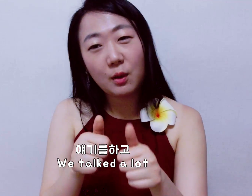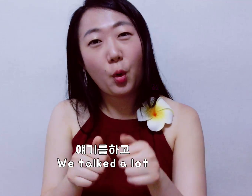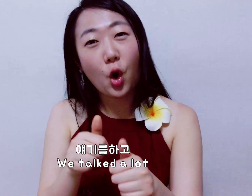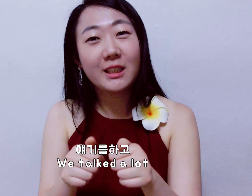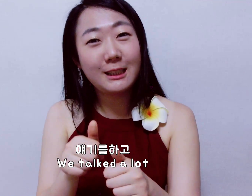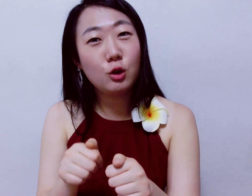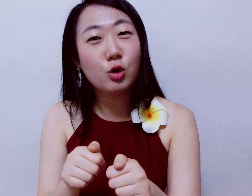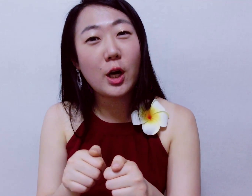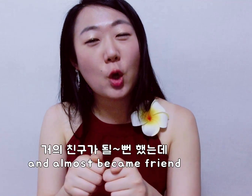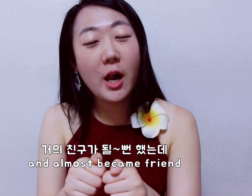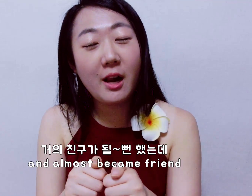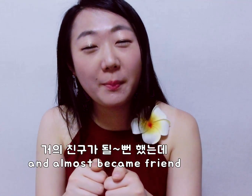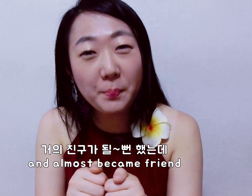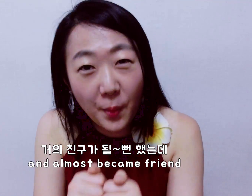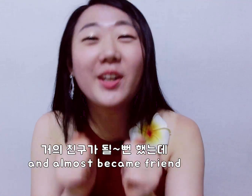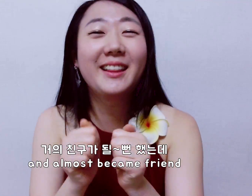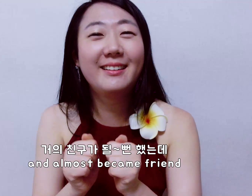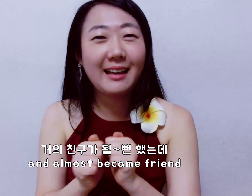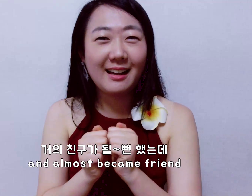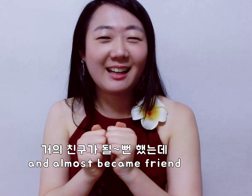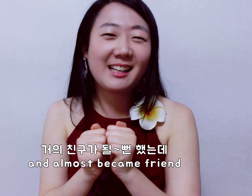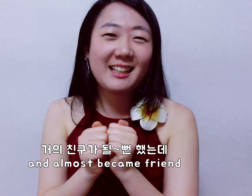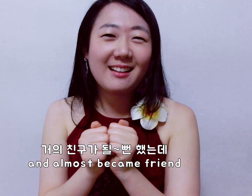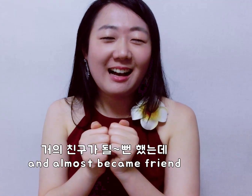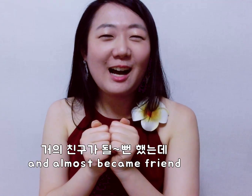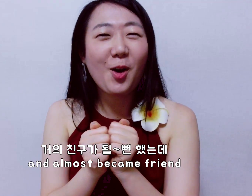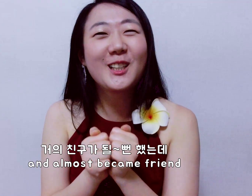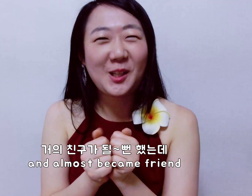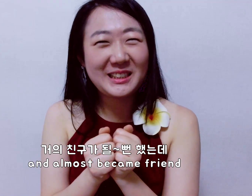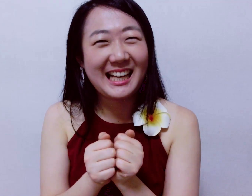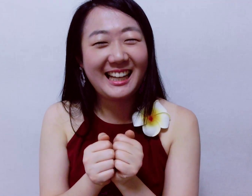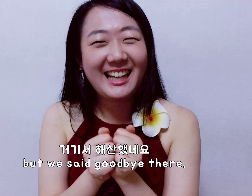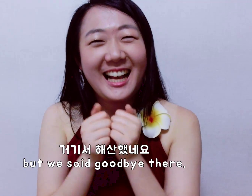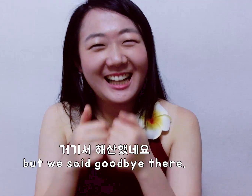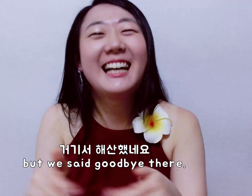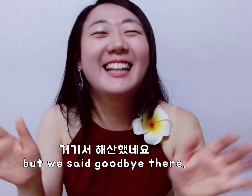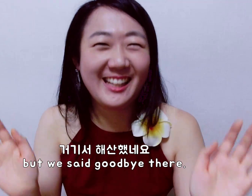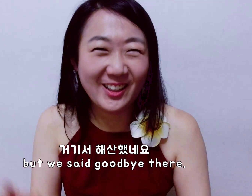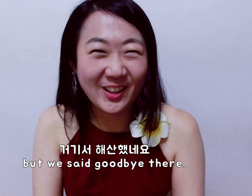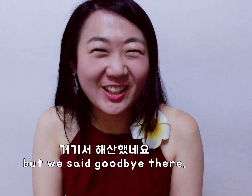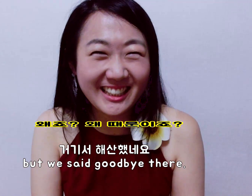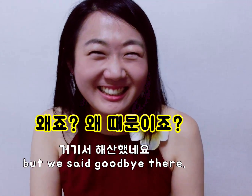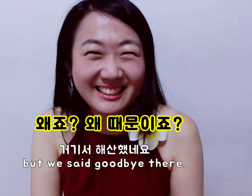예를들면 메뉴를 가리키거나for example when we instructed menu 원원 투투